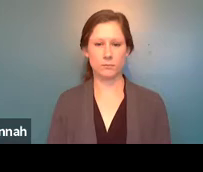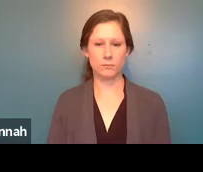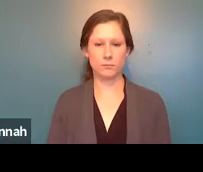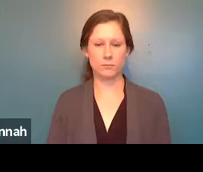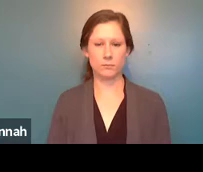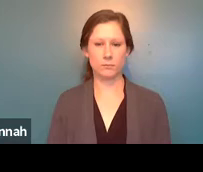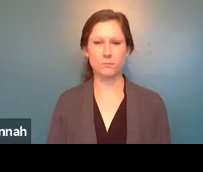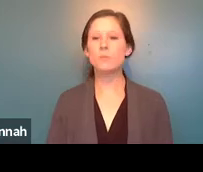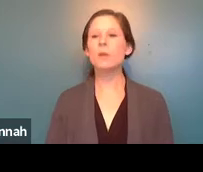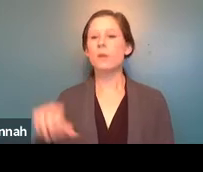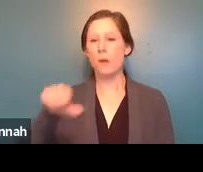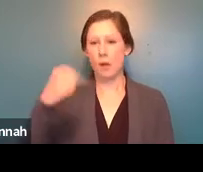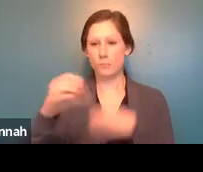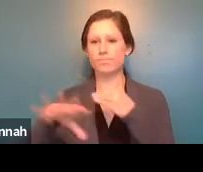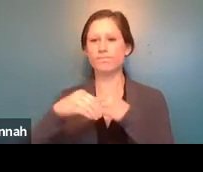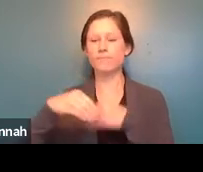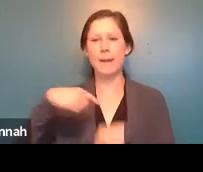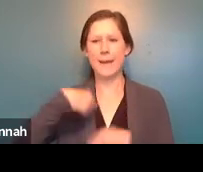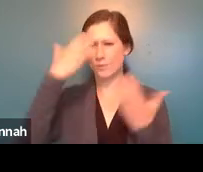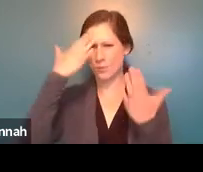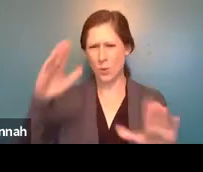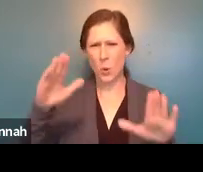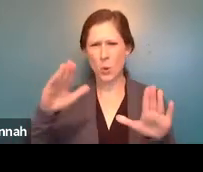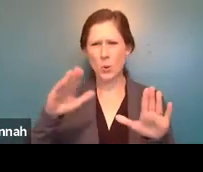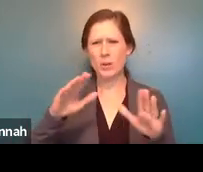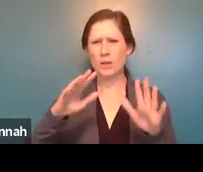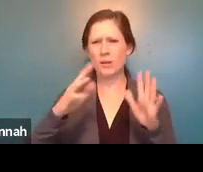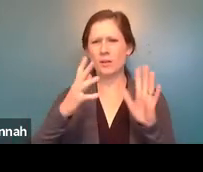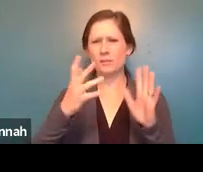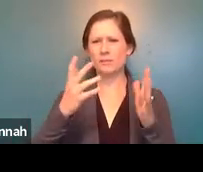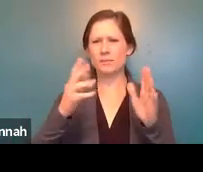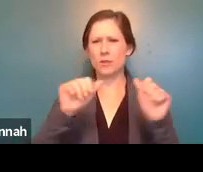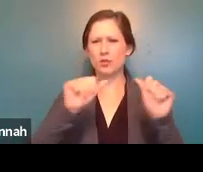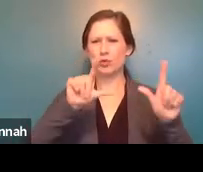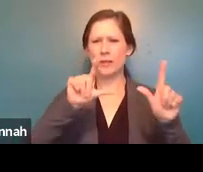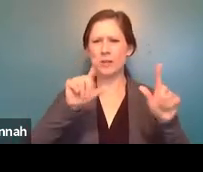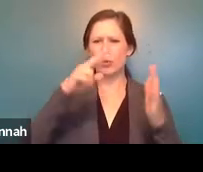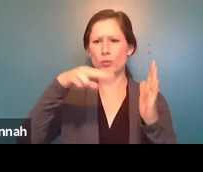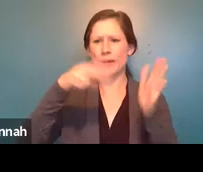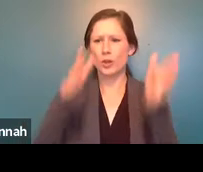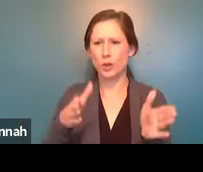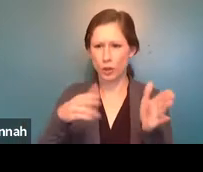And also because I don't know if the screen readers are reading this I'll read the questions too. I don't know how